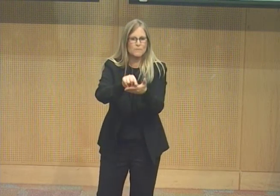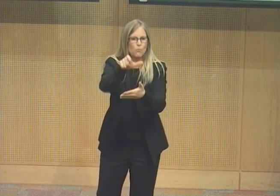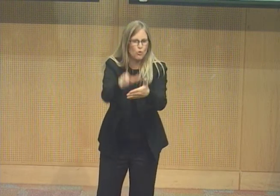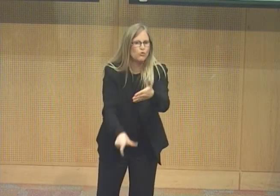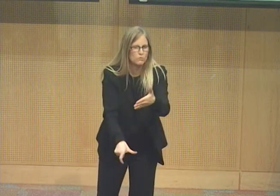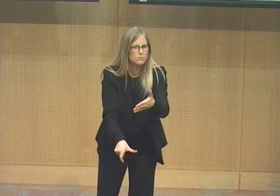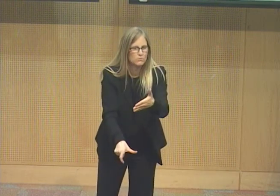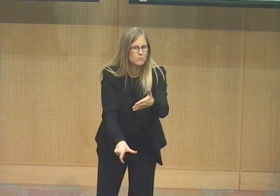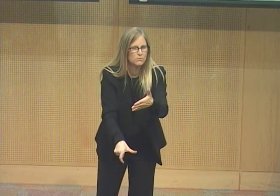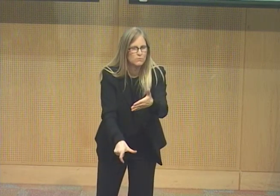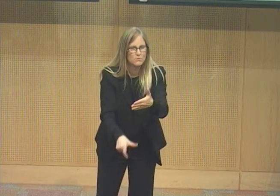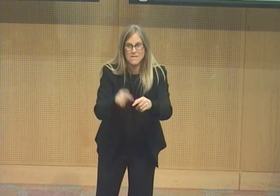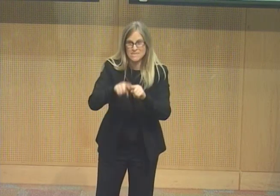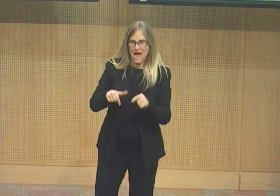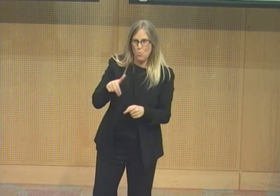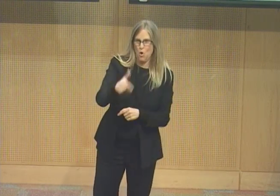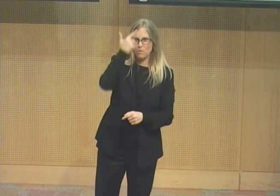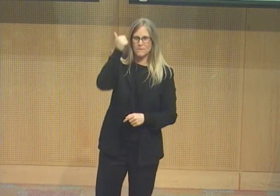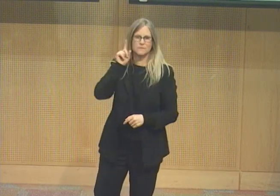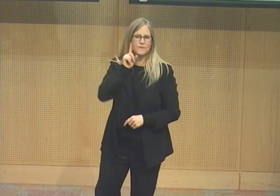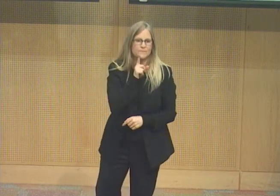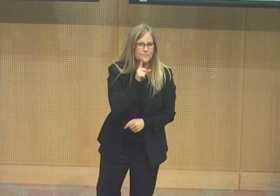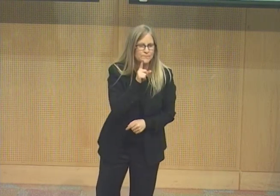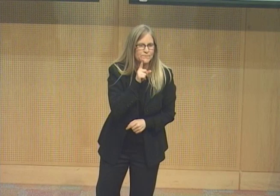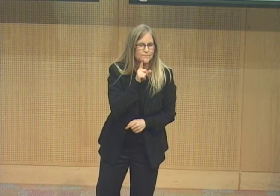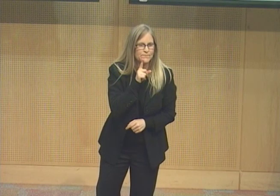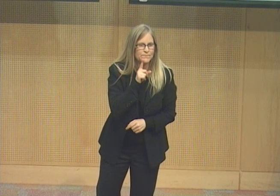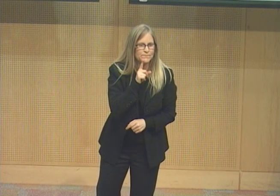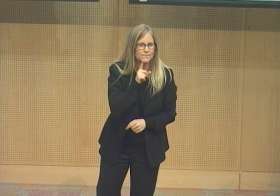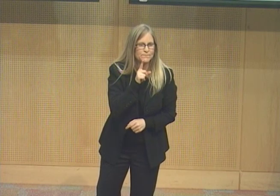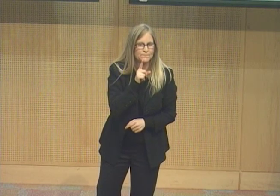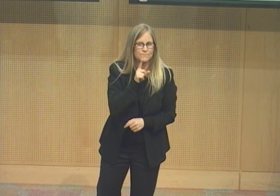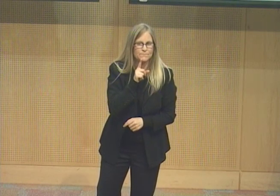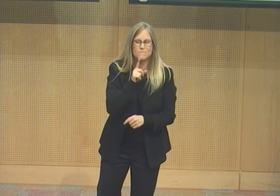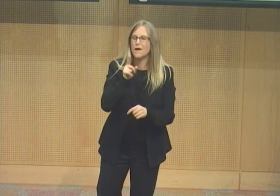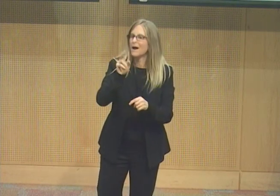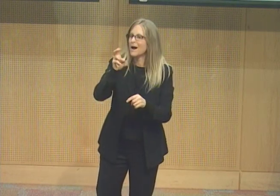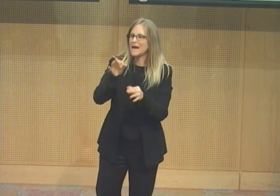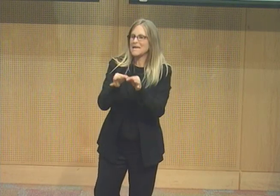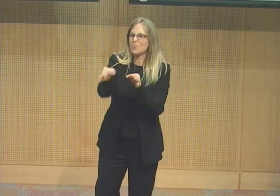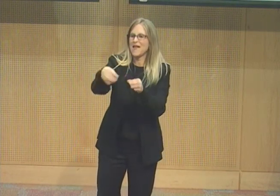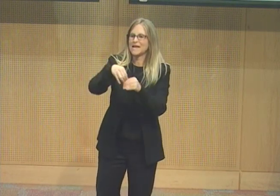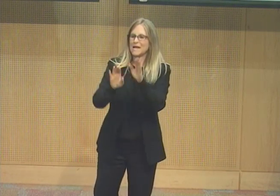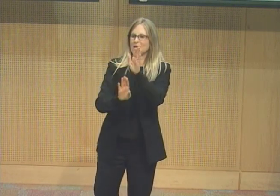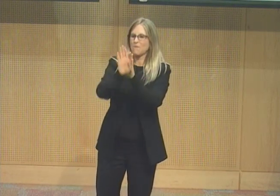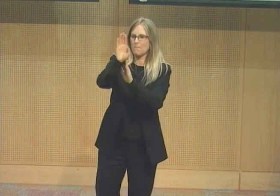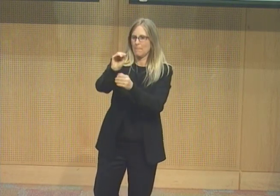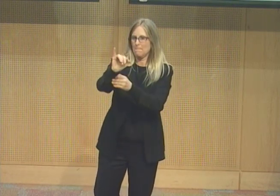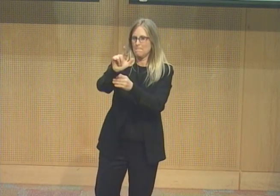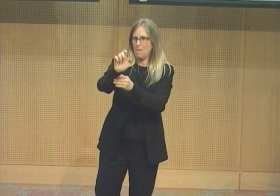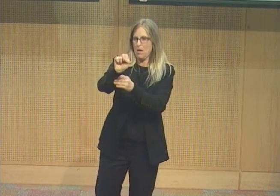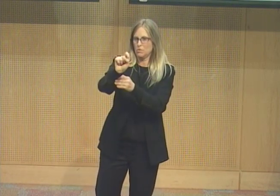You'll actually see that in one of the newspaper articles, a young child's inability to walk is blamed